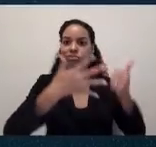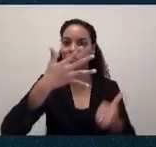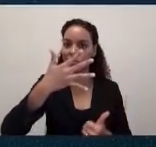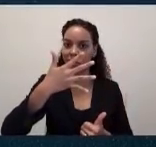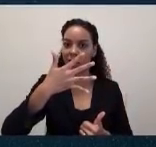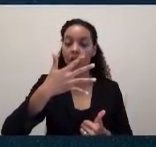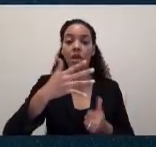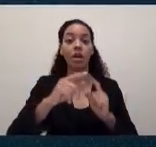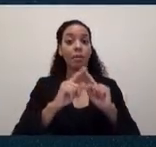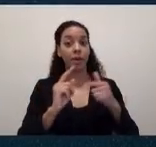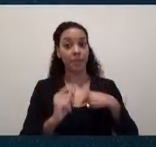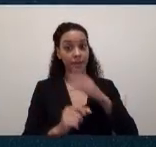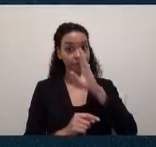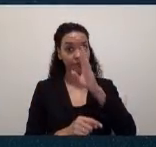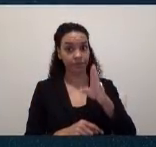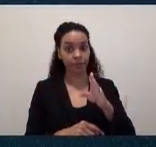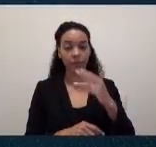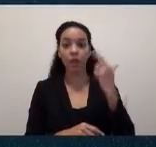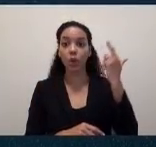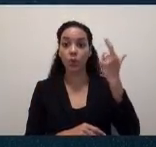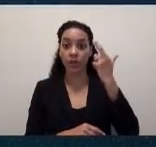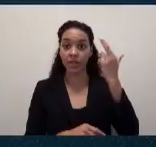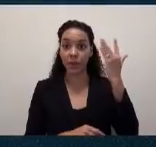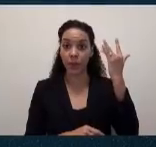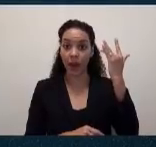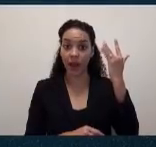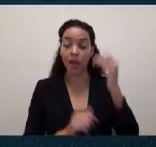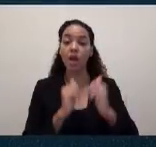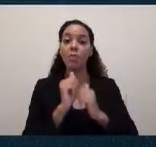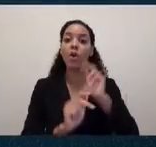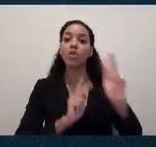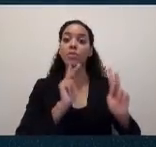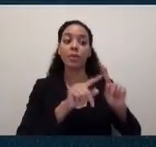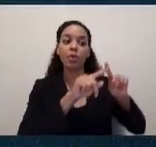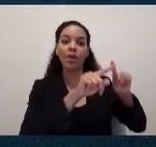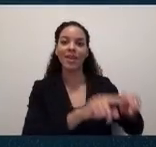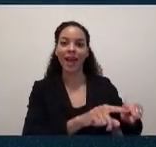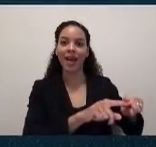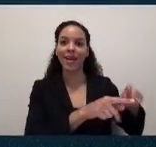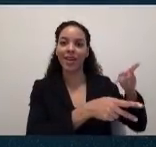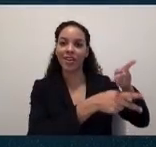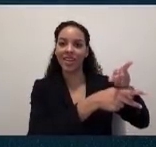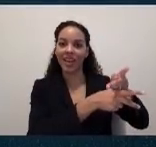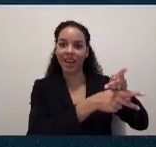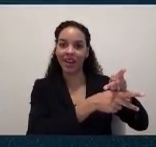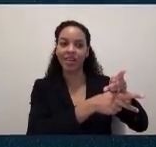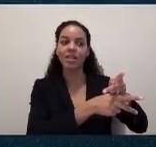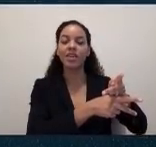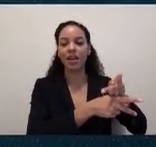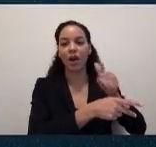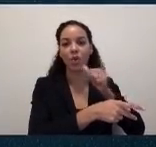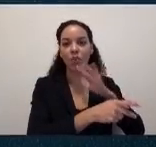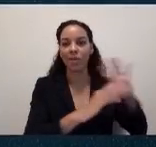that is because most people who rely on care are women and most people who supply care are also women.